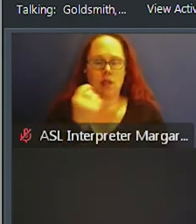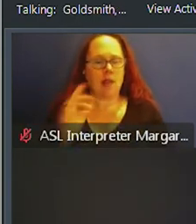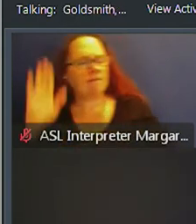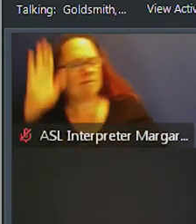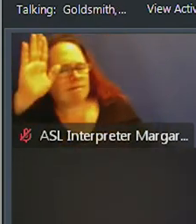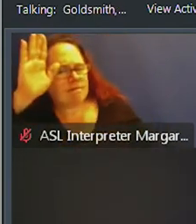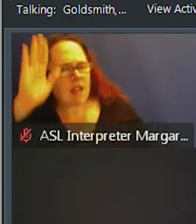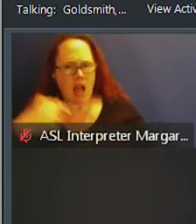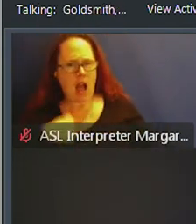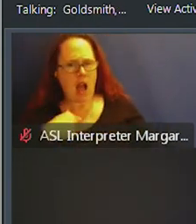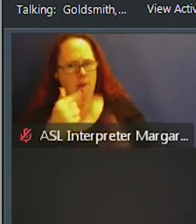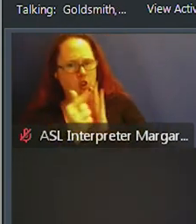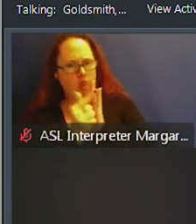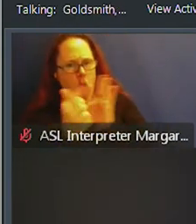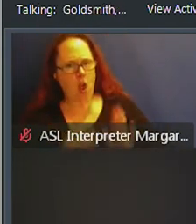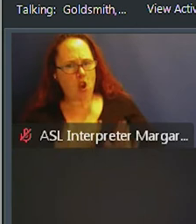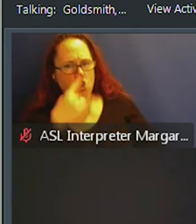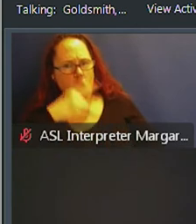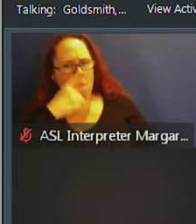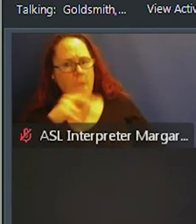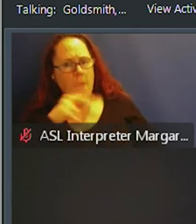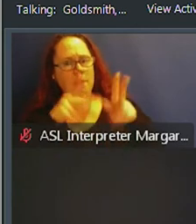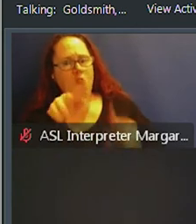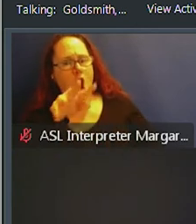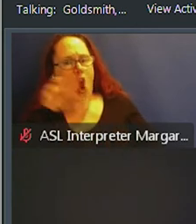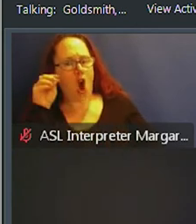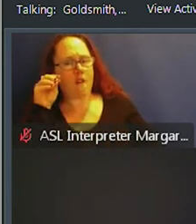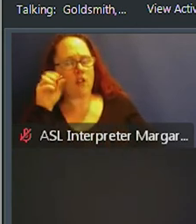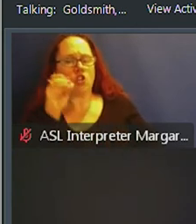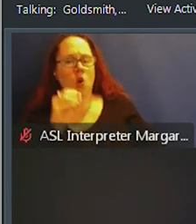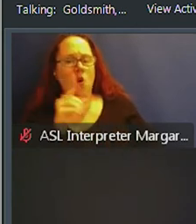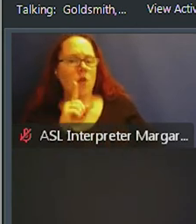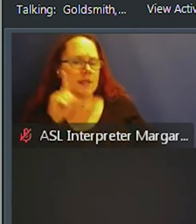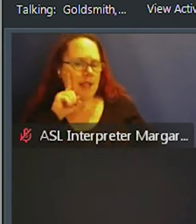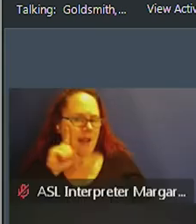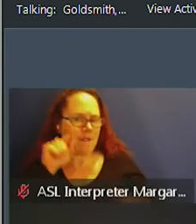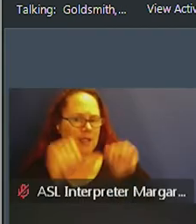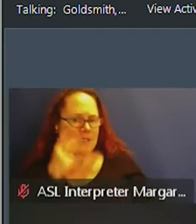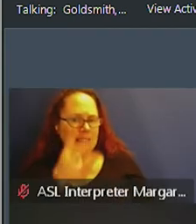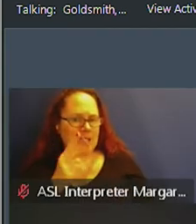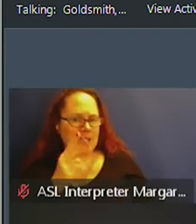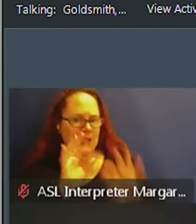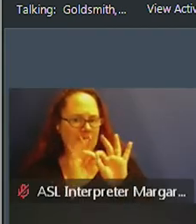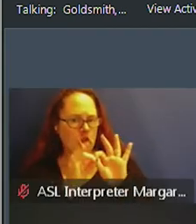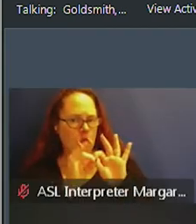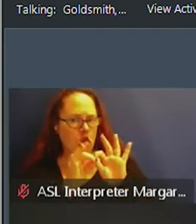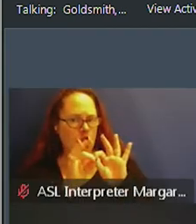should we make sure everybody has their cameras? So that way the person who needs ESL protection can see the interpreter.